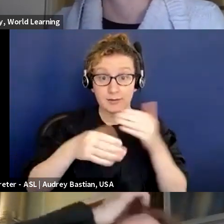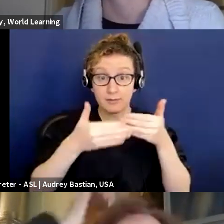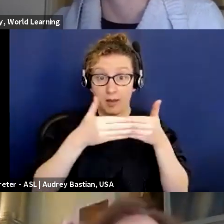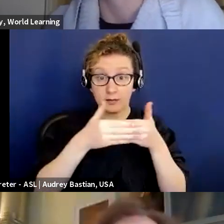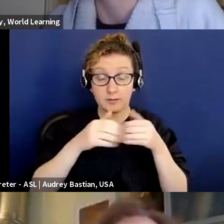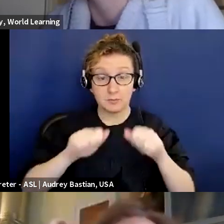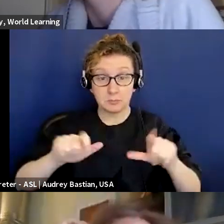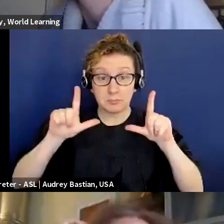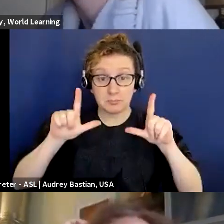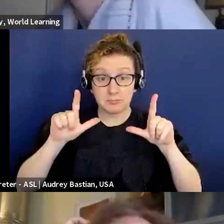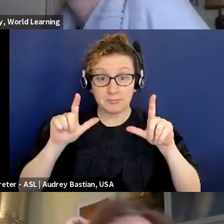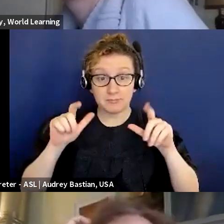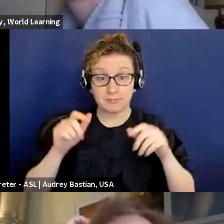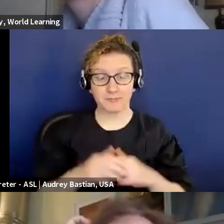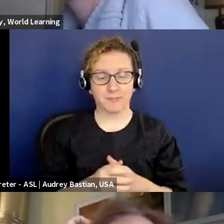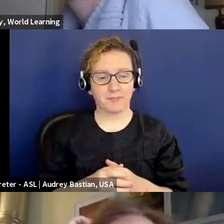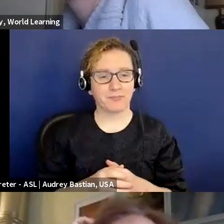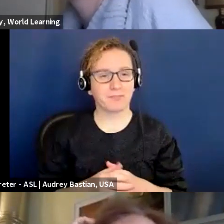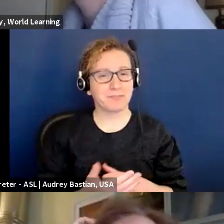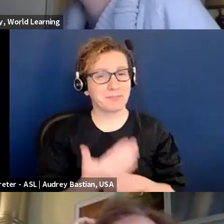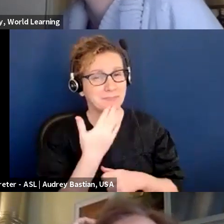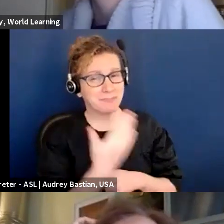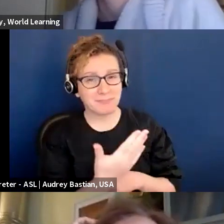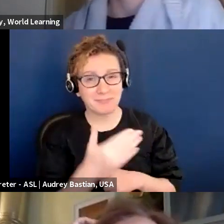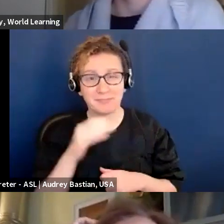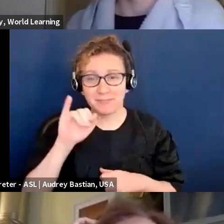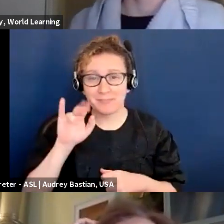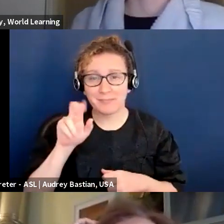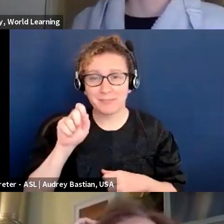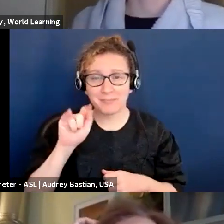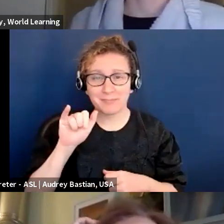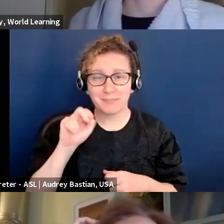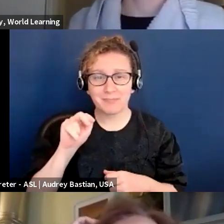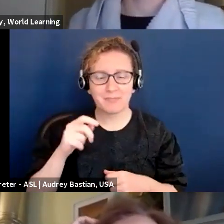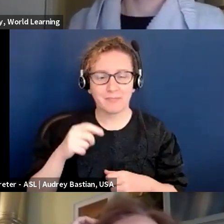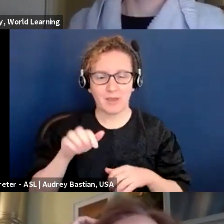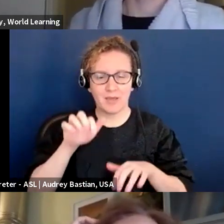Thank you, Justin. I just changed the chat box so you can chat with